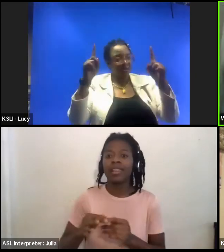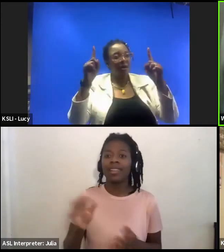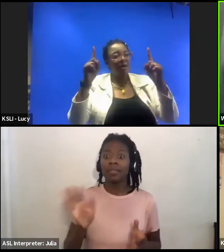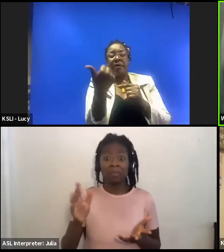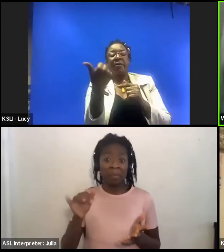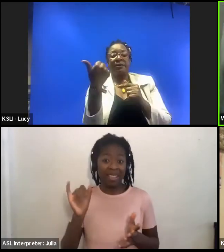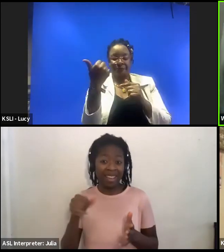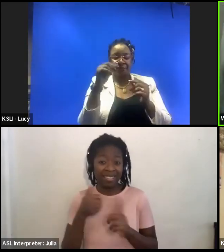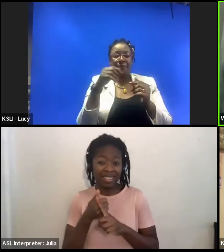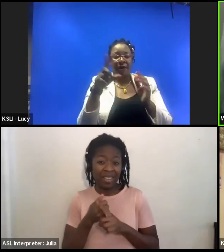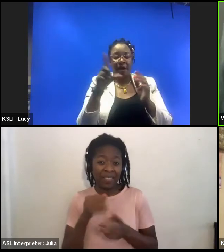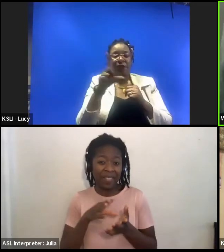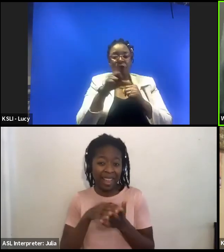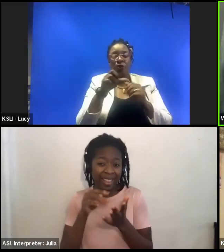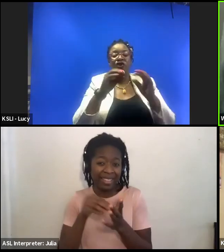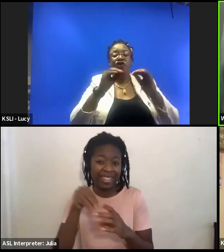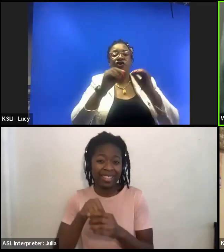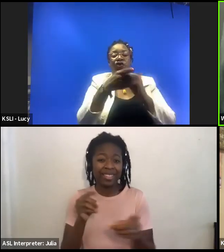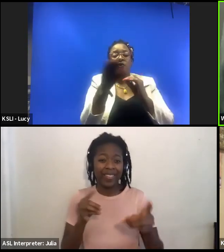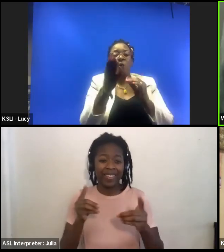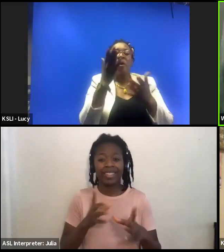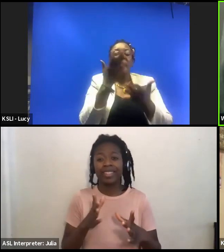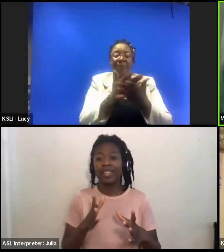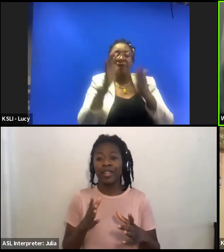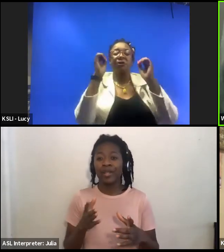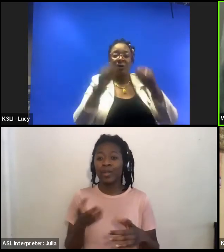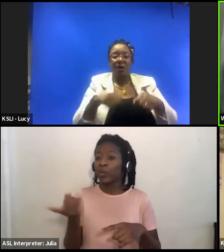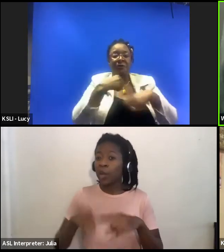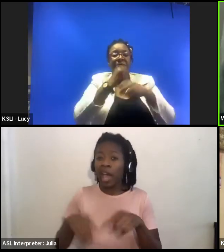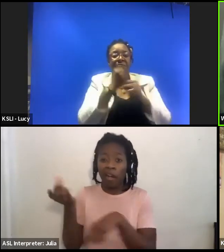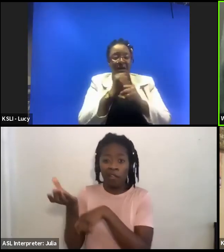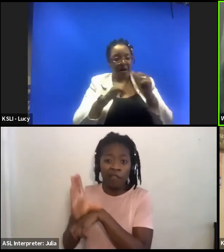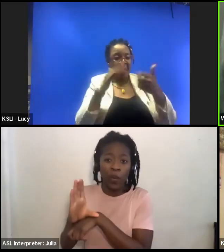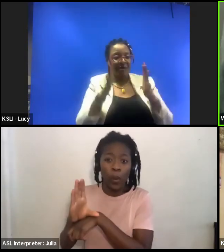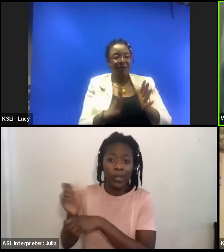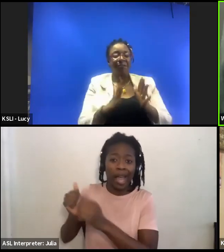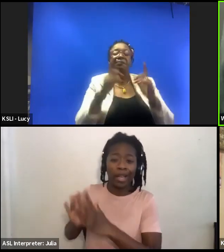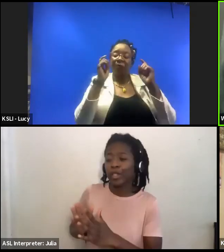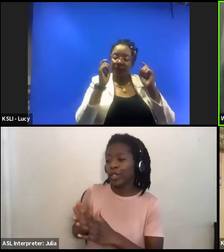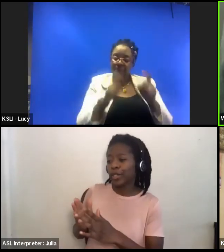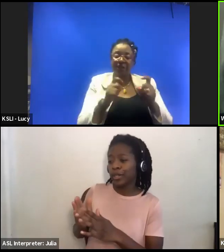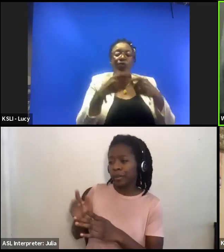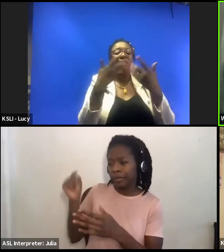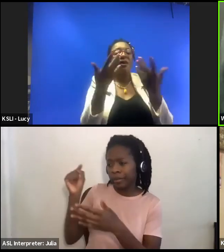There are things you can't make an actor do. They have to be there as an actor.